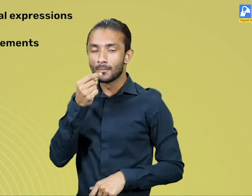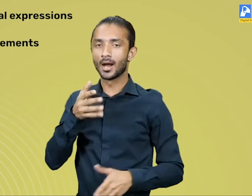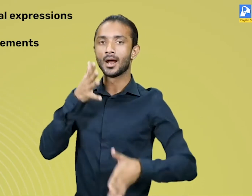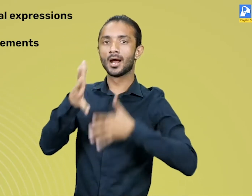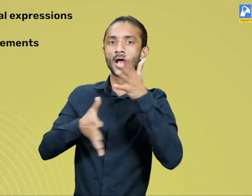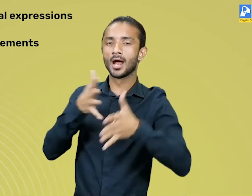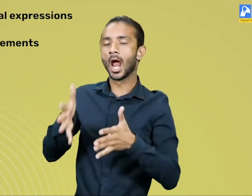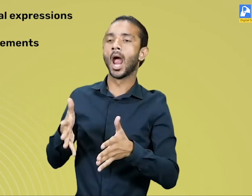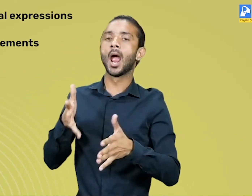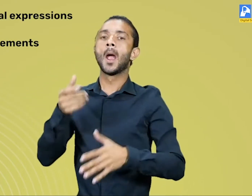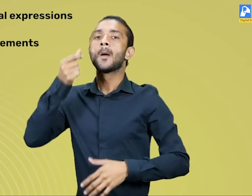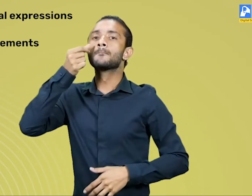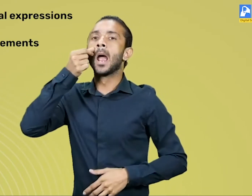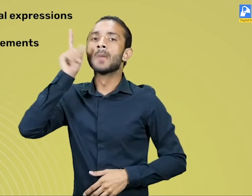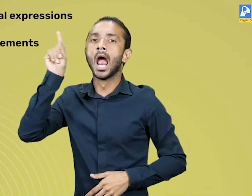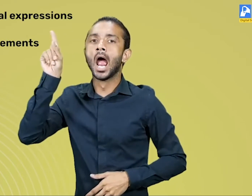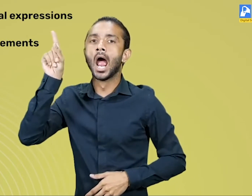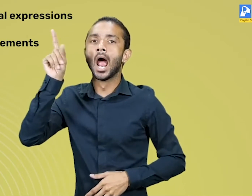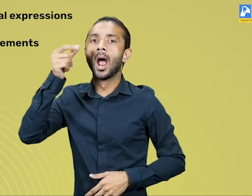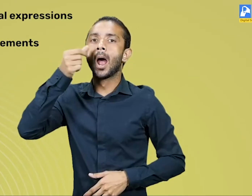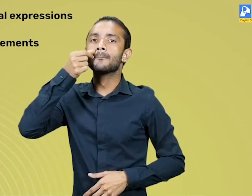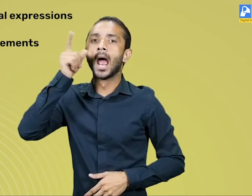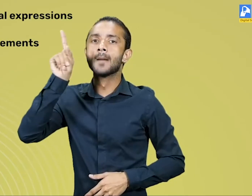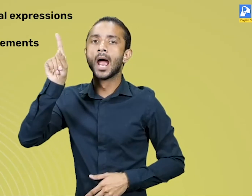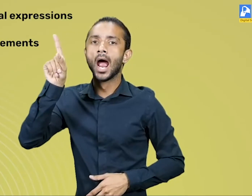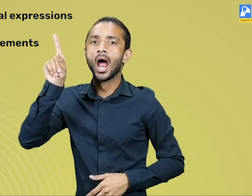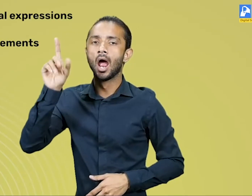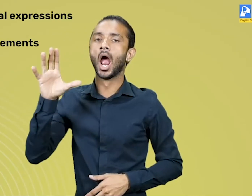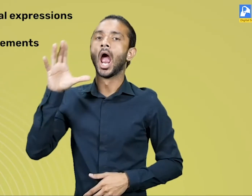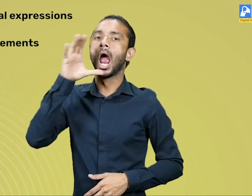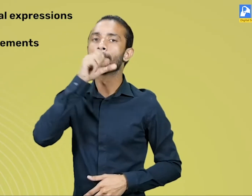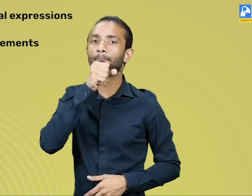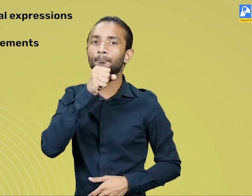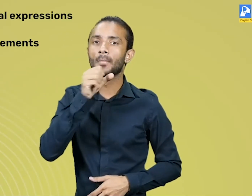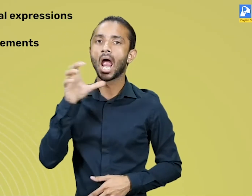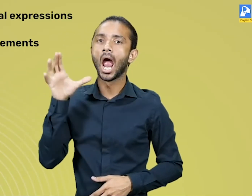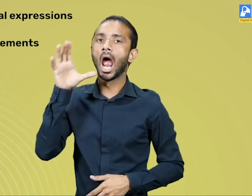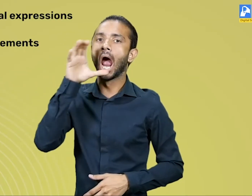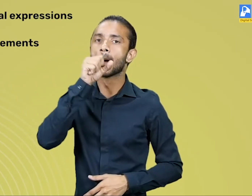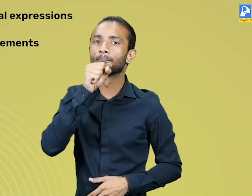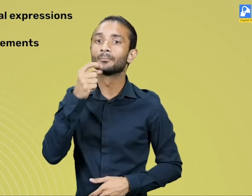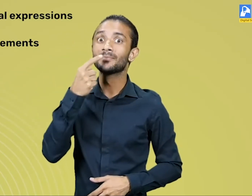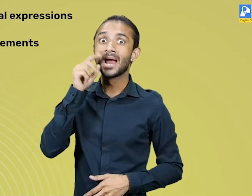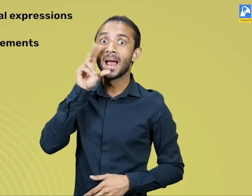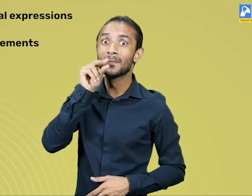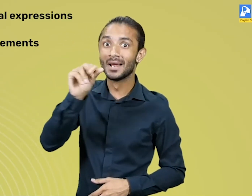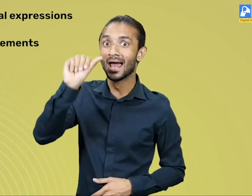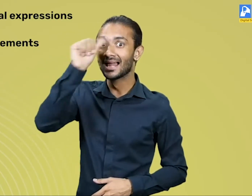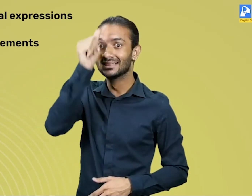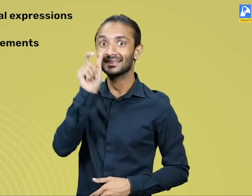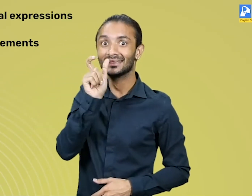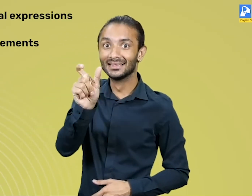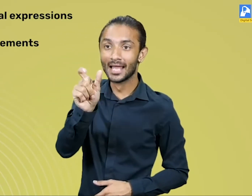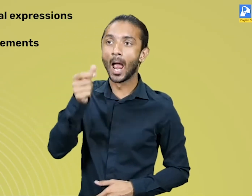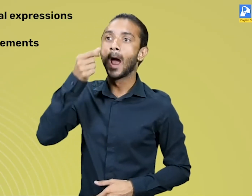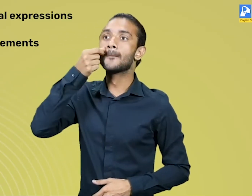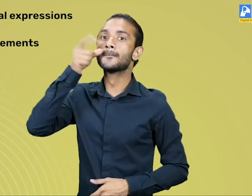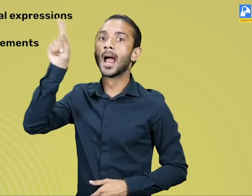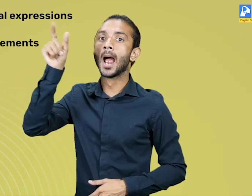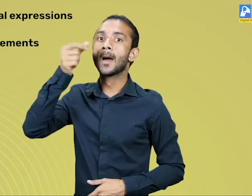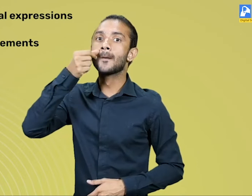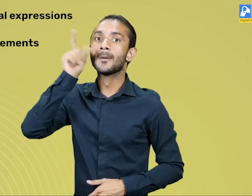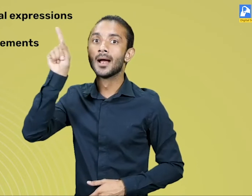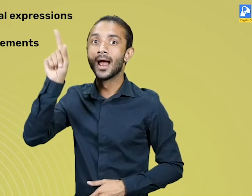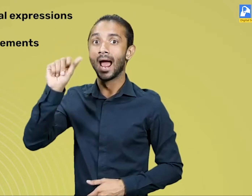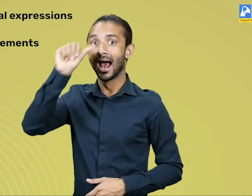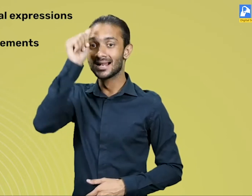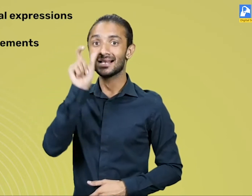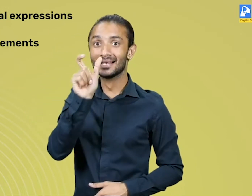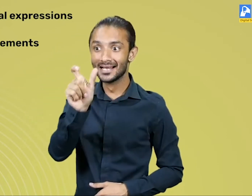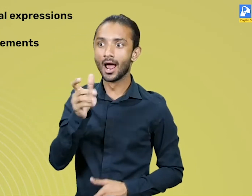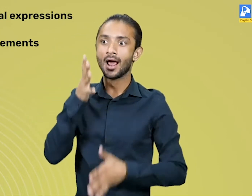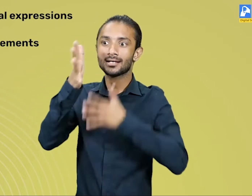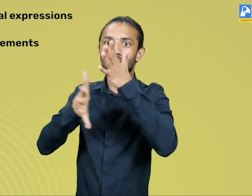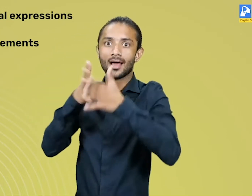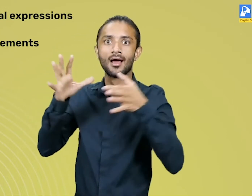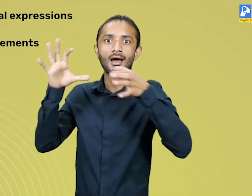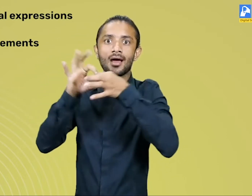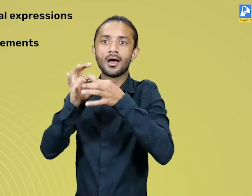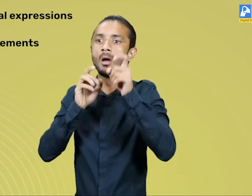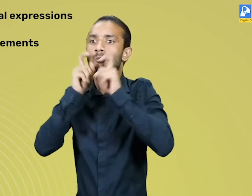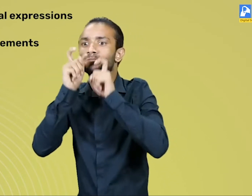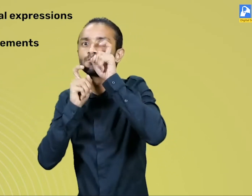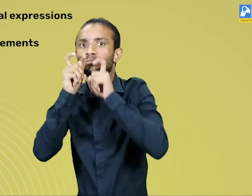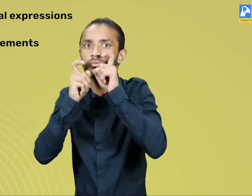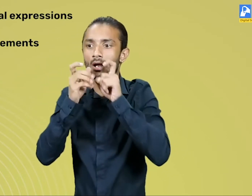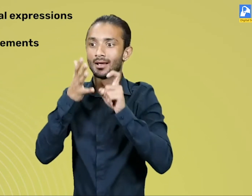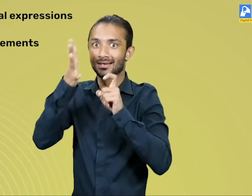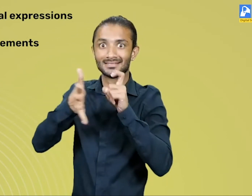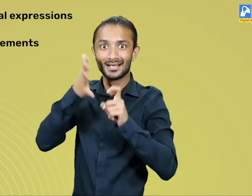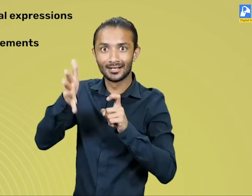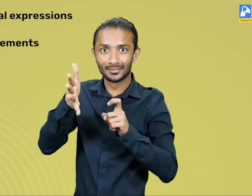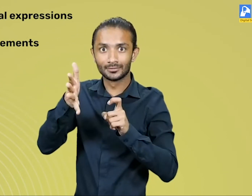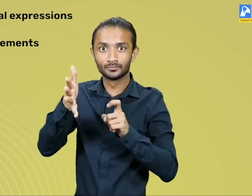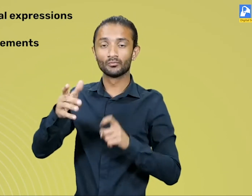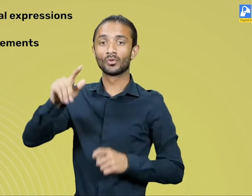For example, the Hindi word 'PAPA' "AAM" can be expressed using mouthing and sign language.